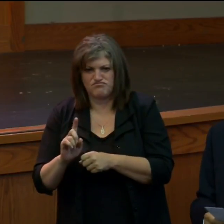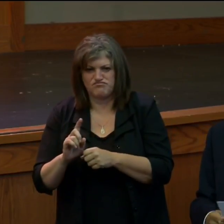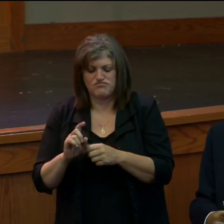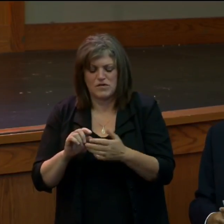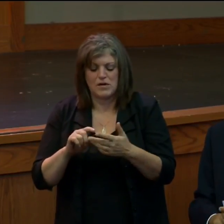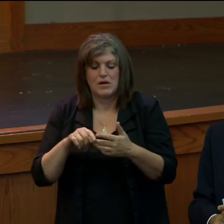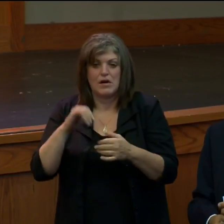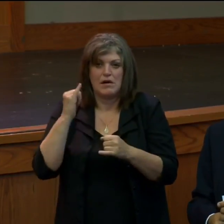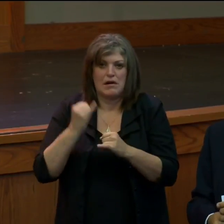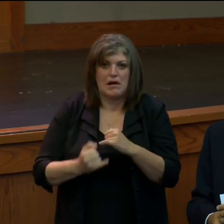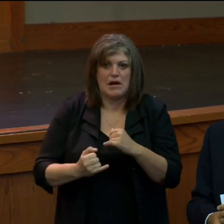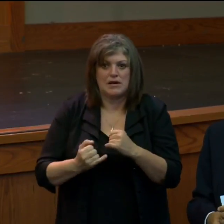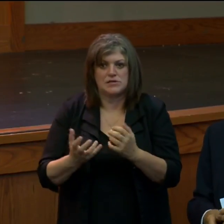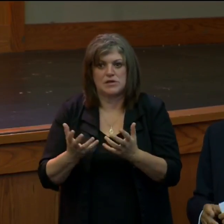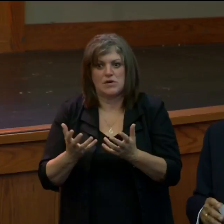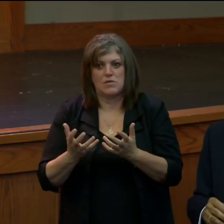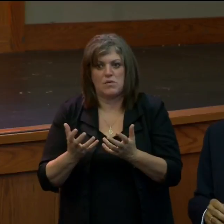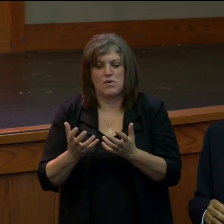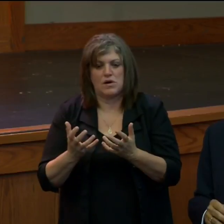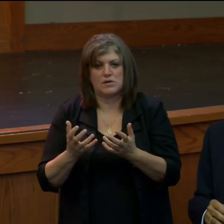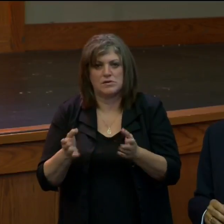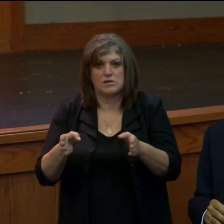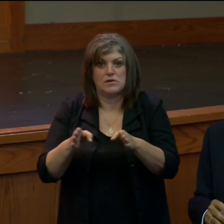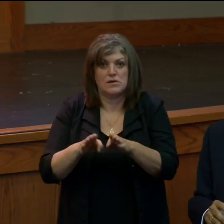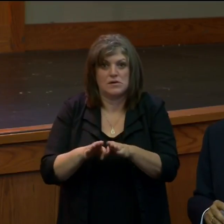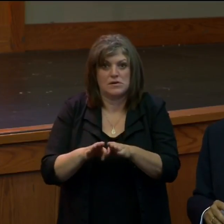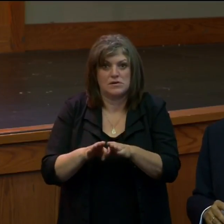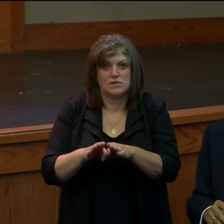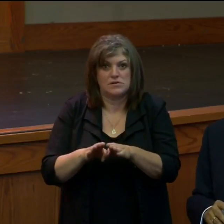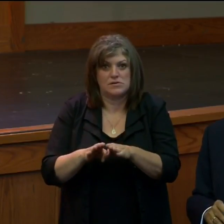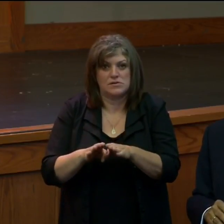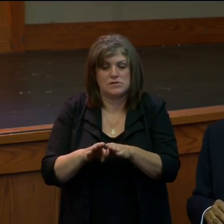LASTLY, I JUST WANT TO JUST CLOSE BY SAYING THAT THE SINE